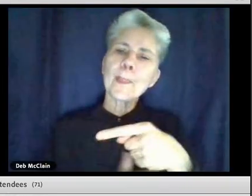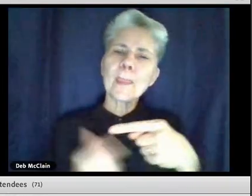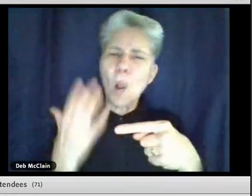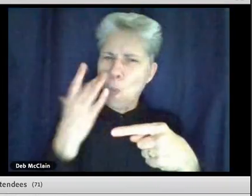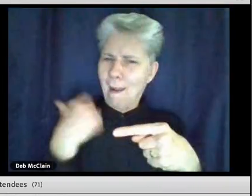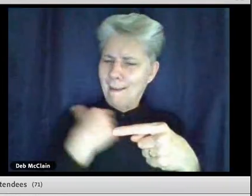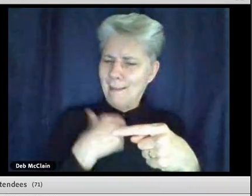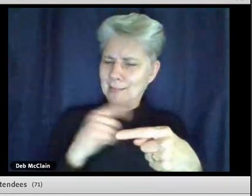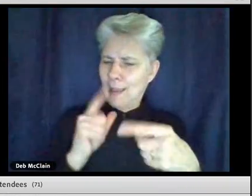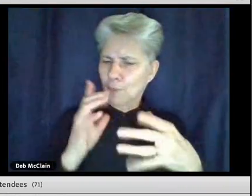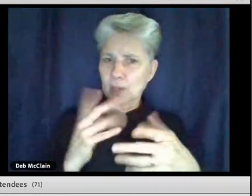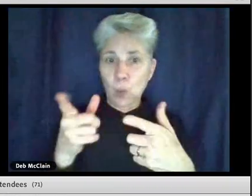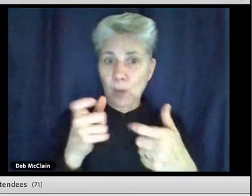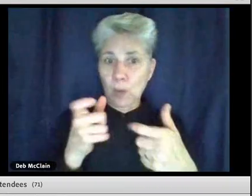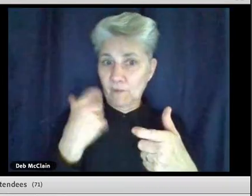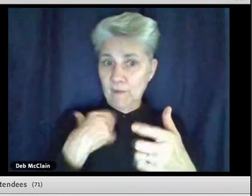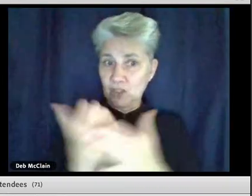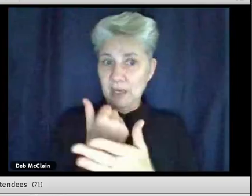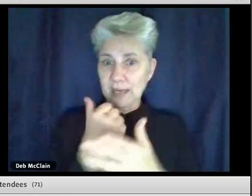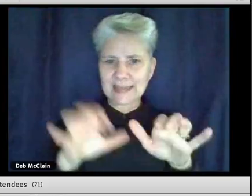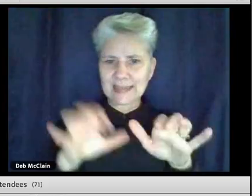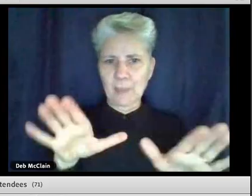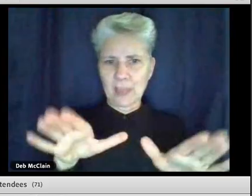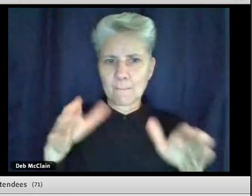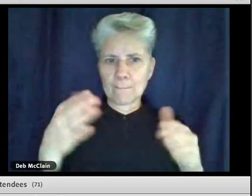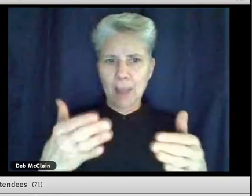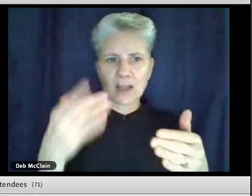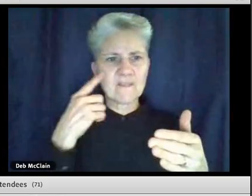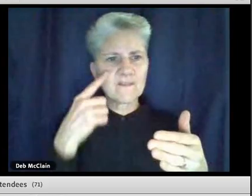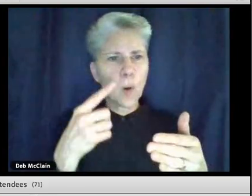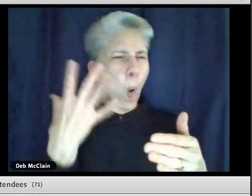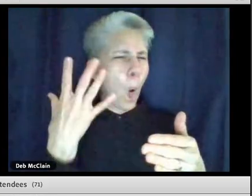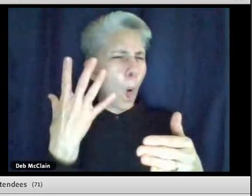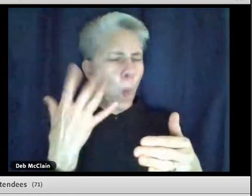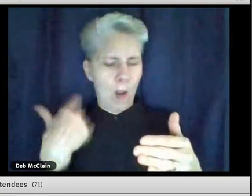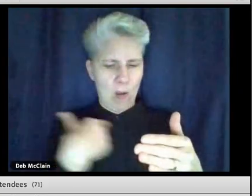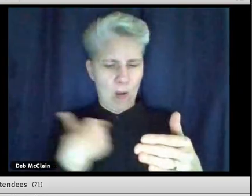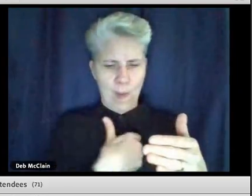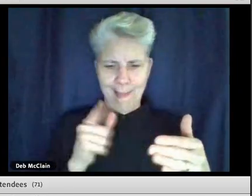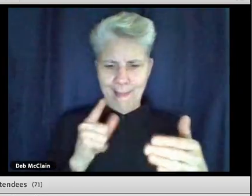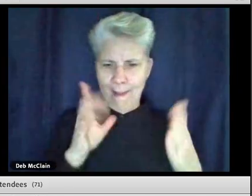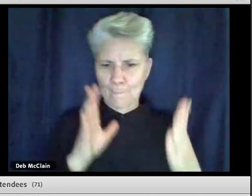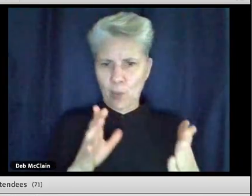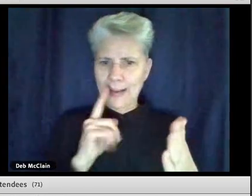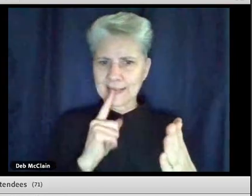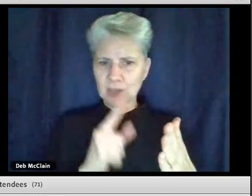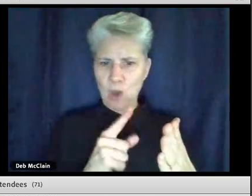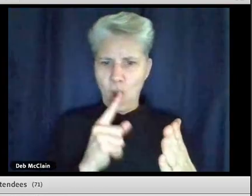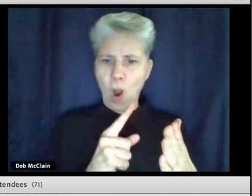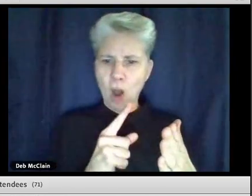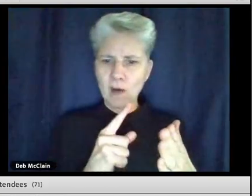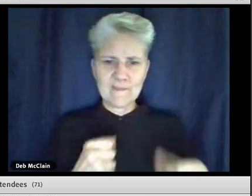we've talked a little bit about those as well already. So why us? Quickly, quickly if you have a chance, type in the chat box,